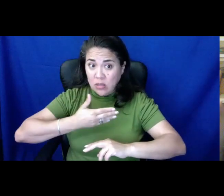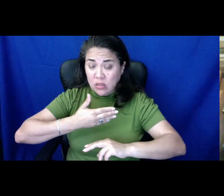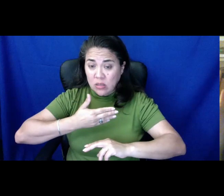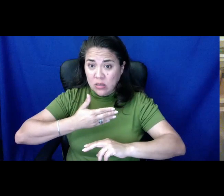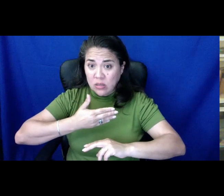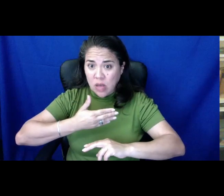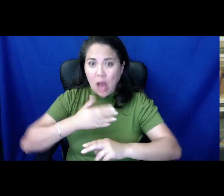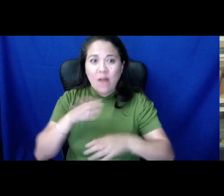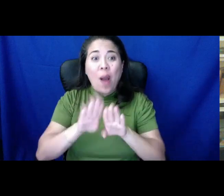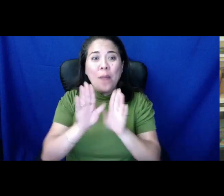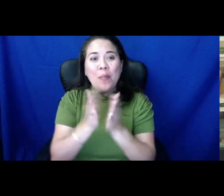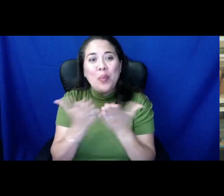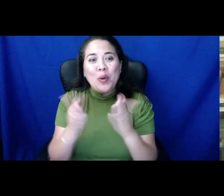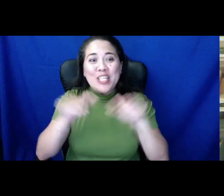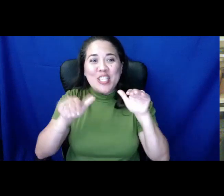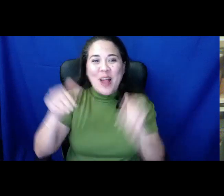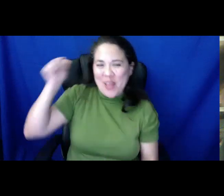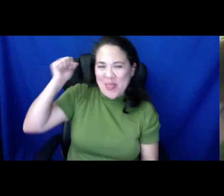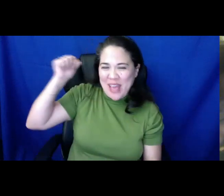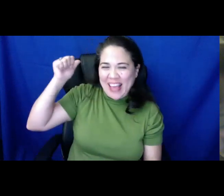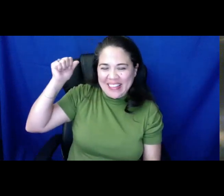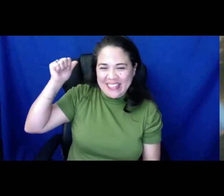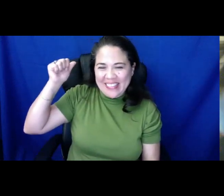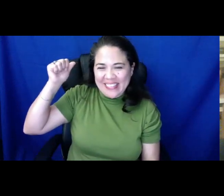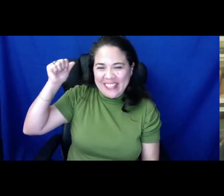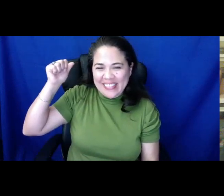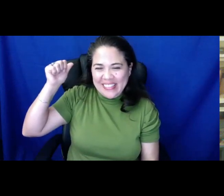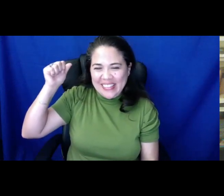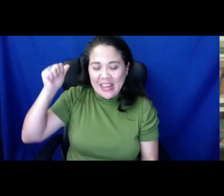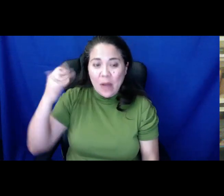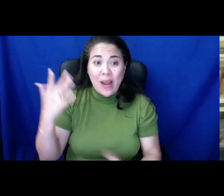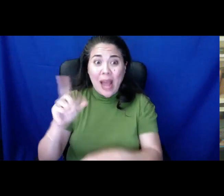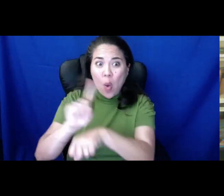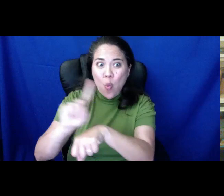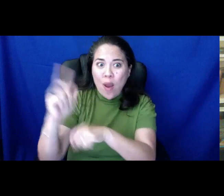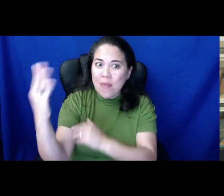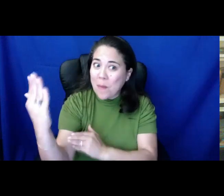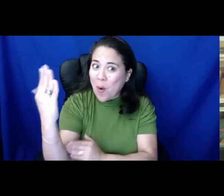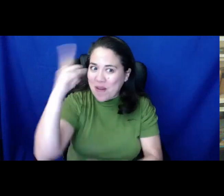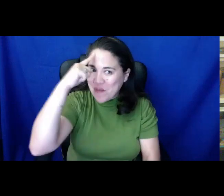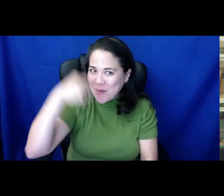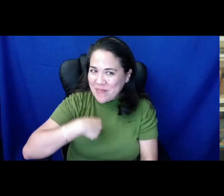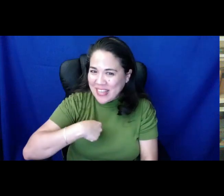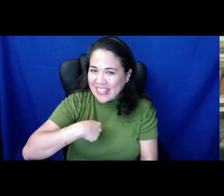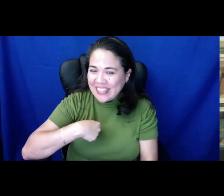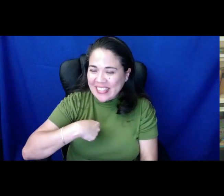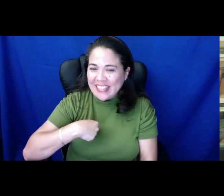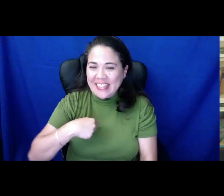Raymond Antrobus (He/Him): Show. Raymond Antrobus (He/Him): It is 10 last one wanting a sudden it's been one.